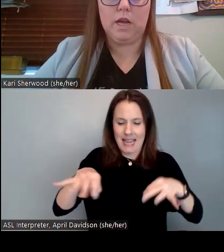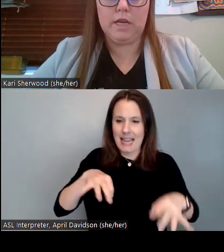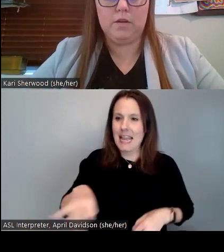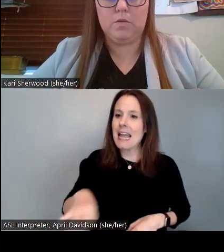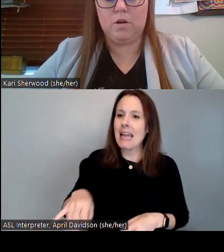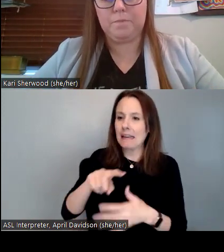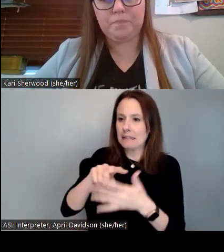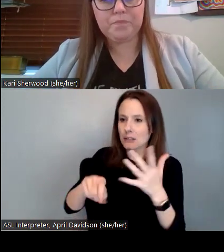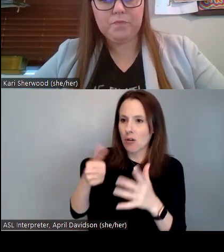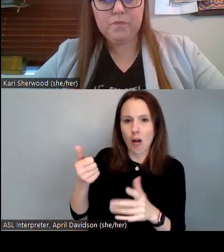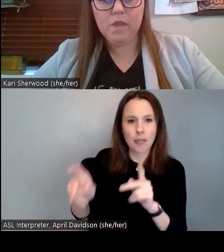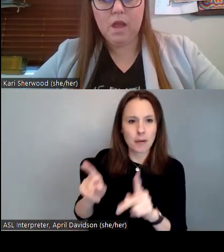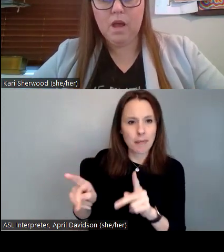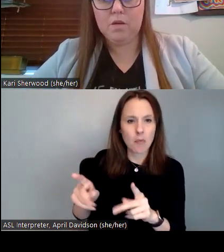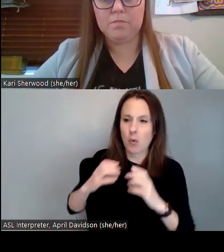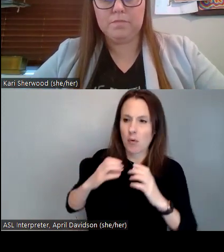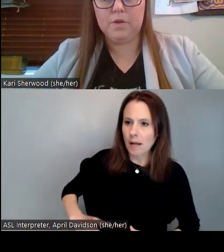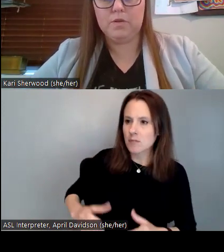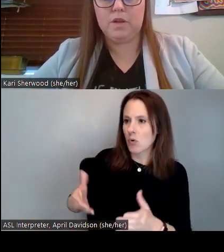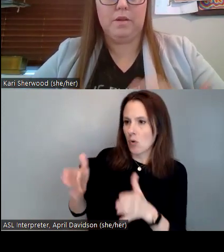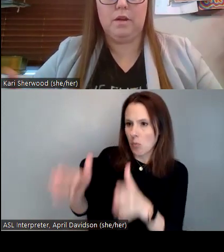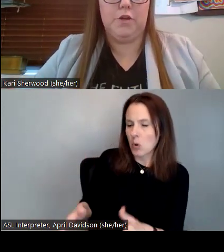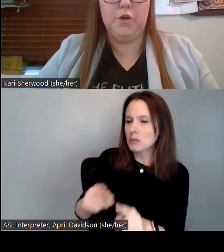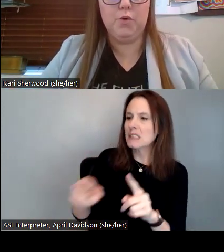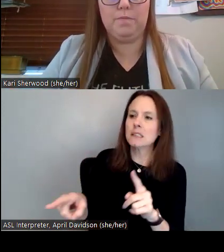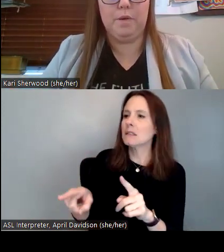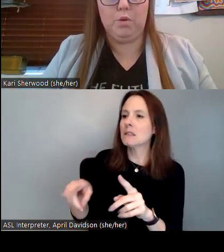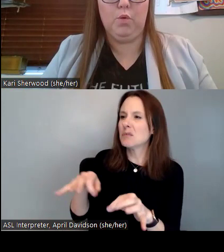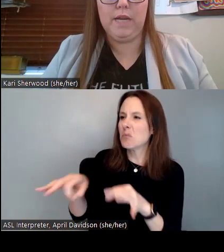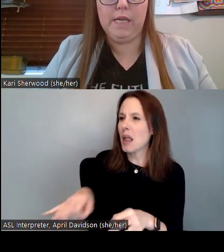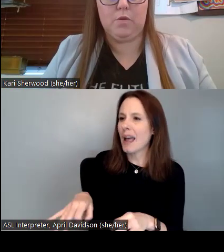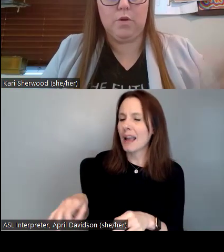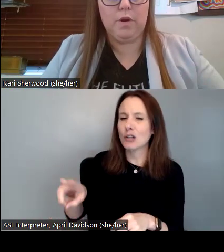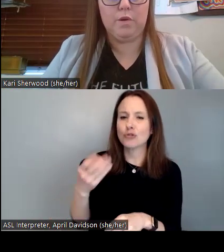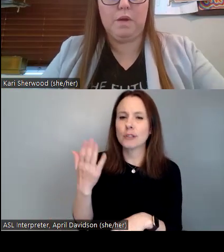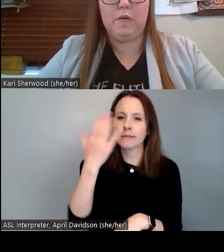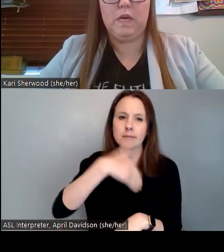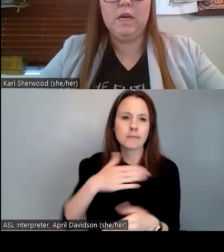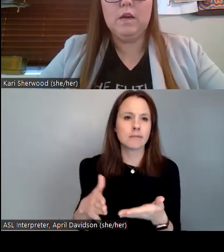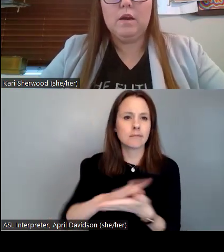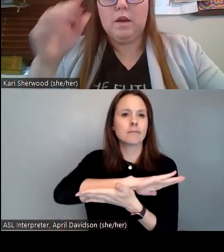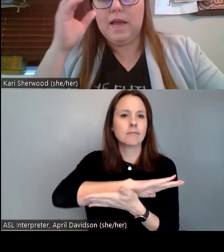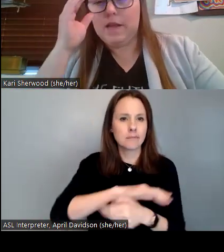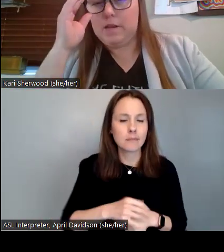our client or a new employee or whoever it may be.